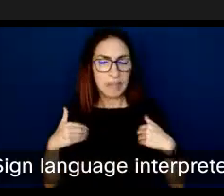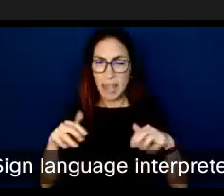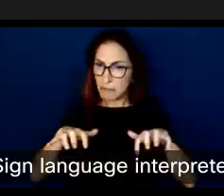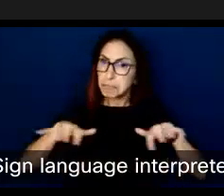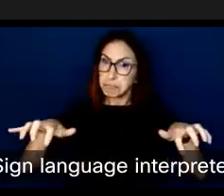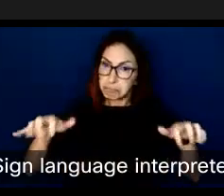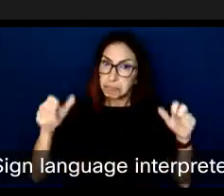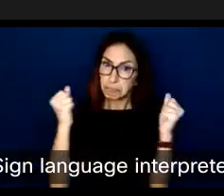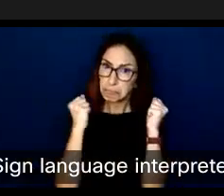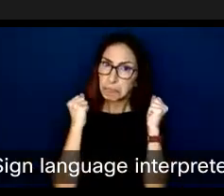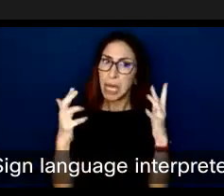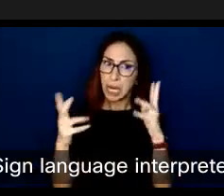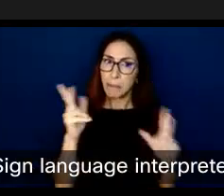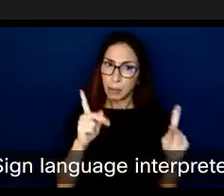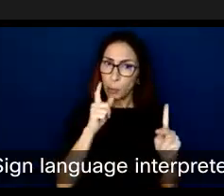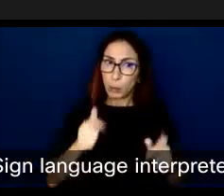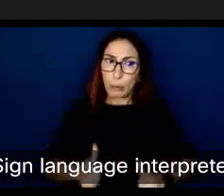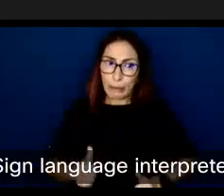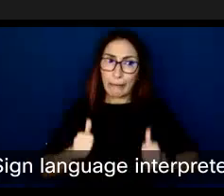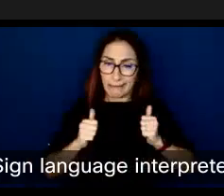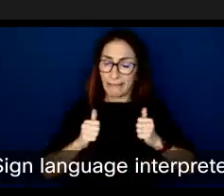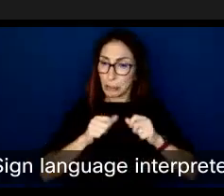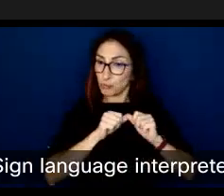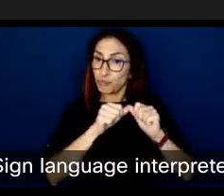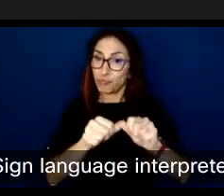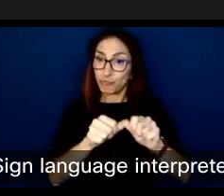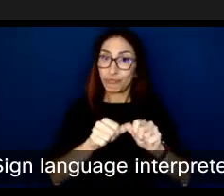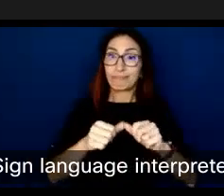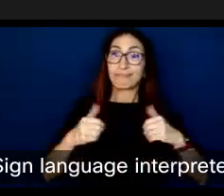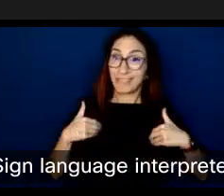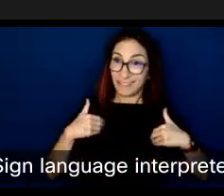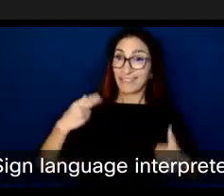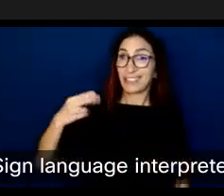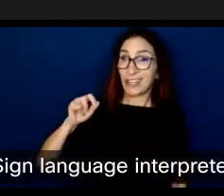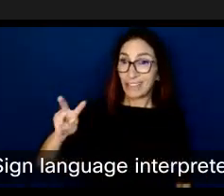living with HIV who still need services and support around the